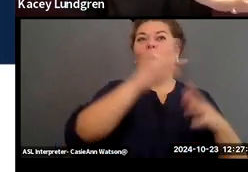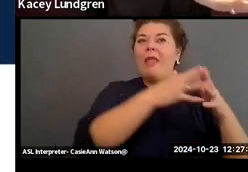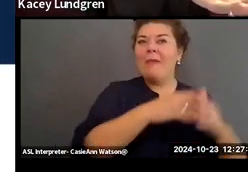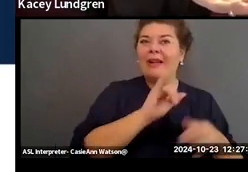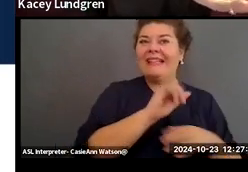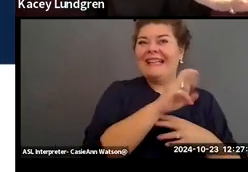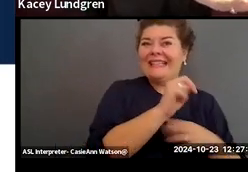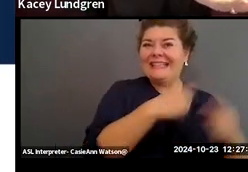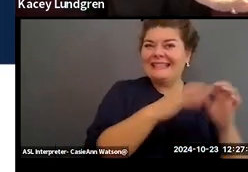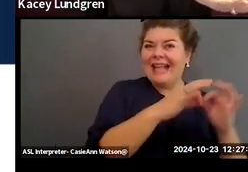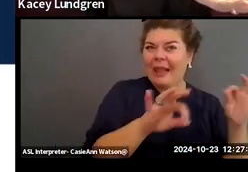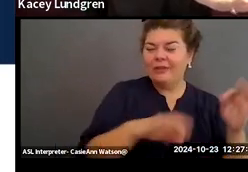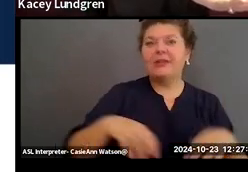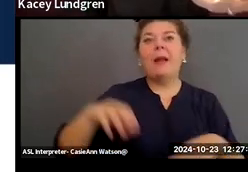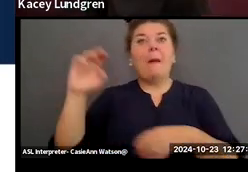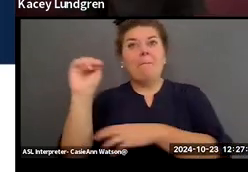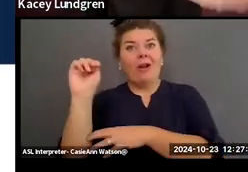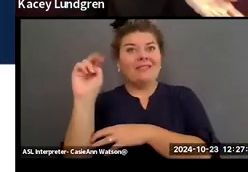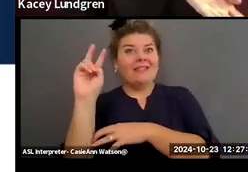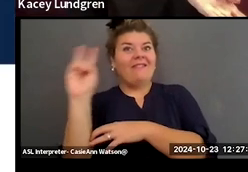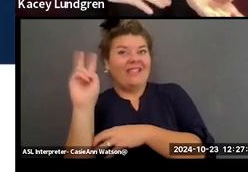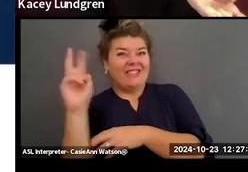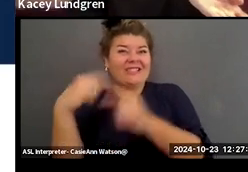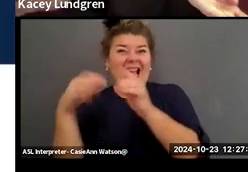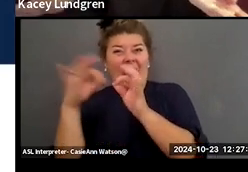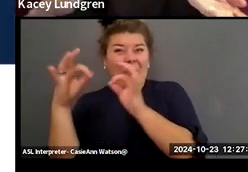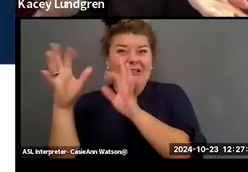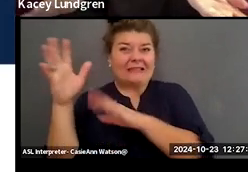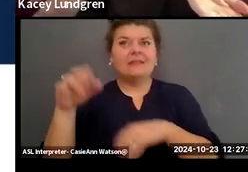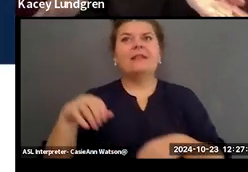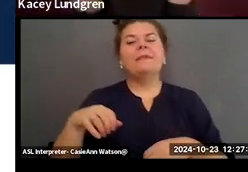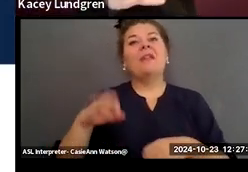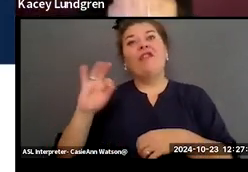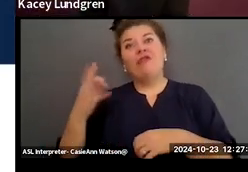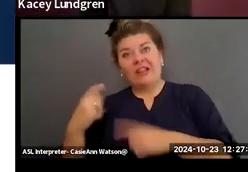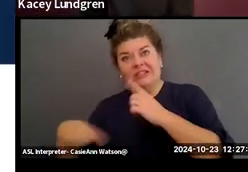Martha's Vineyard Sign Languages, other, and French Sign Language.